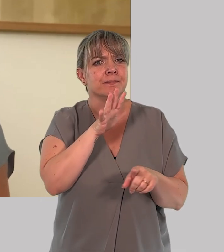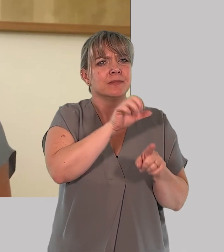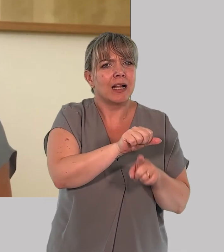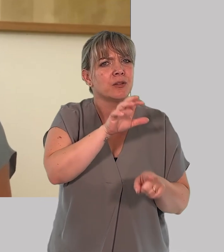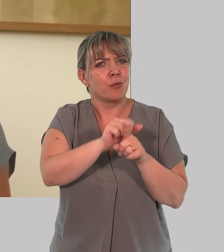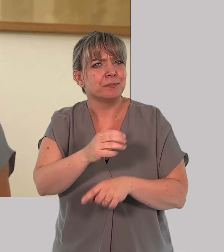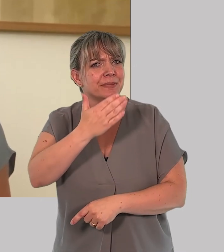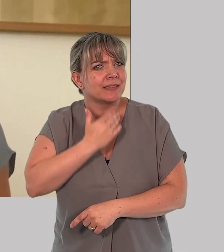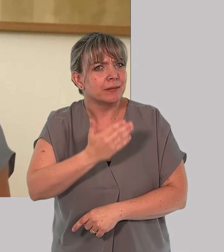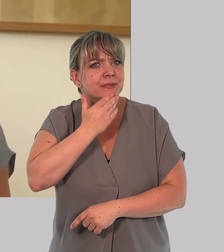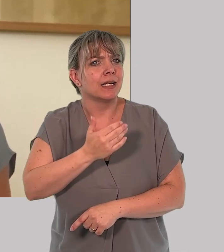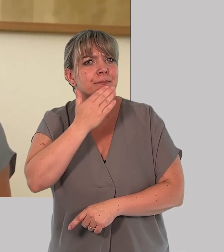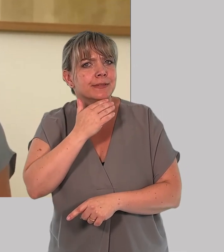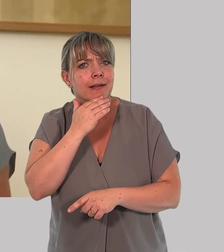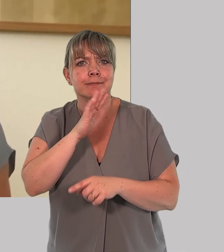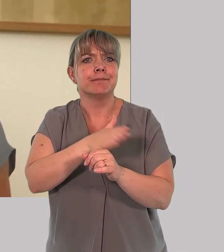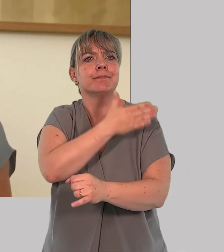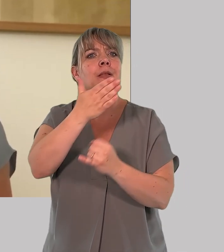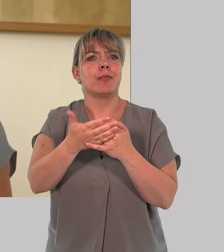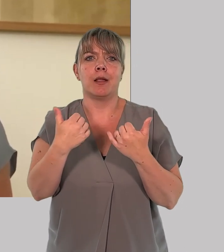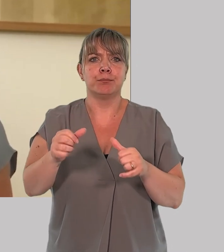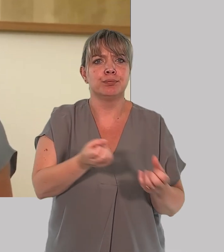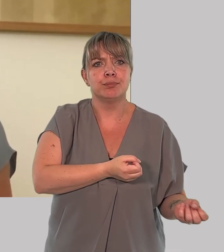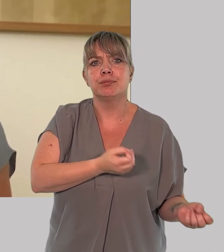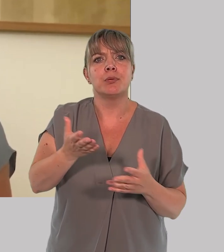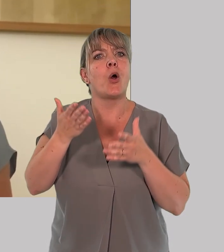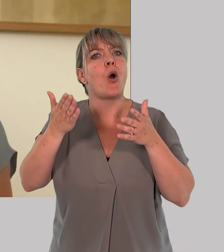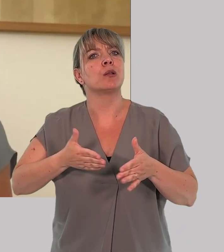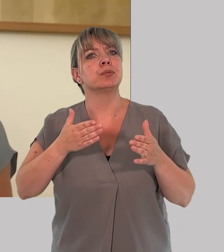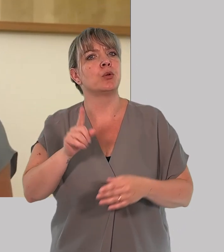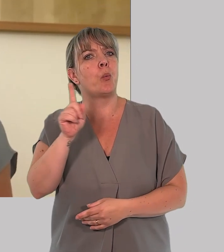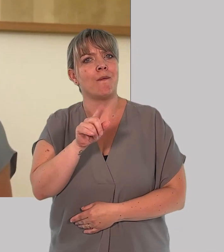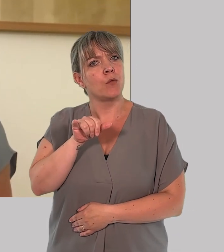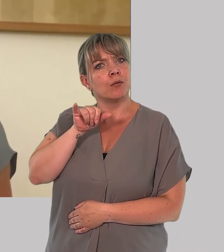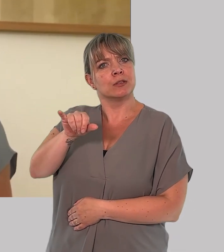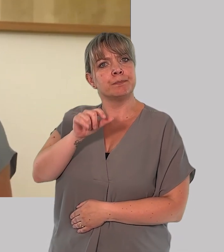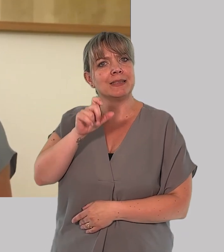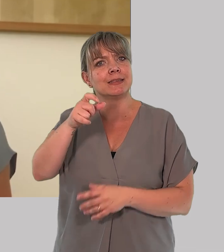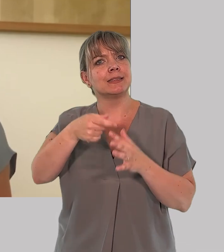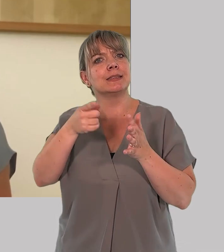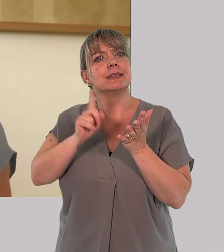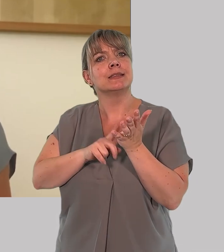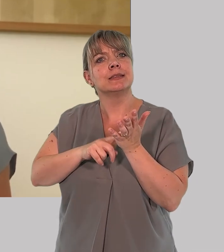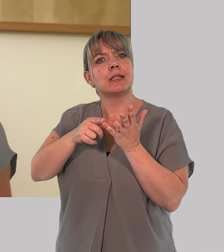broad spectrum antibiotics. However, within 48 hours, my condition precipitously declined and